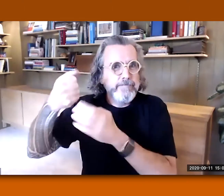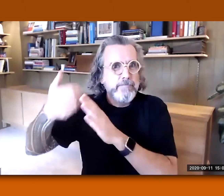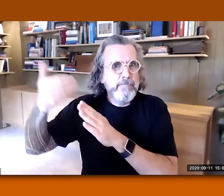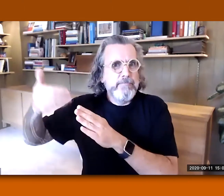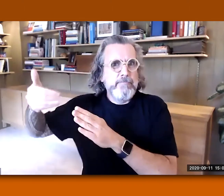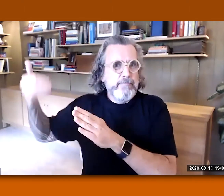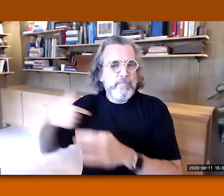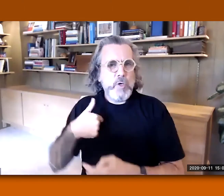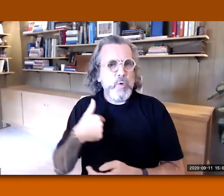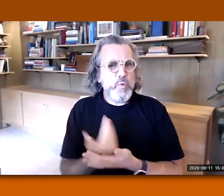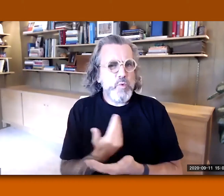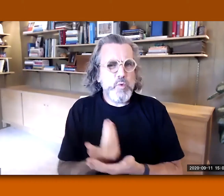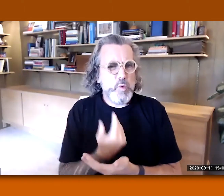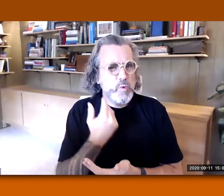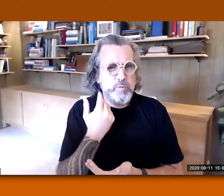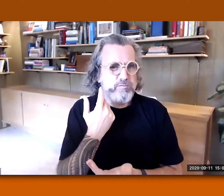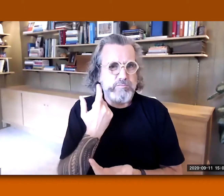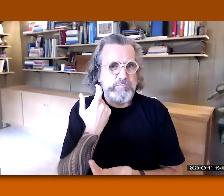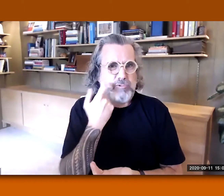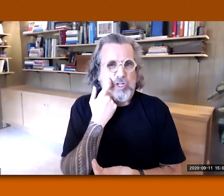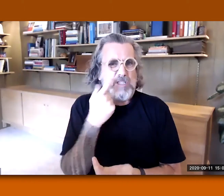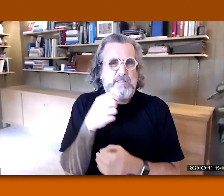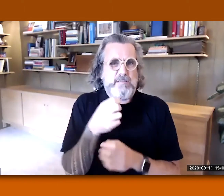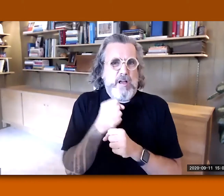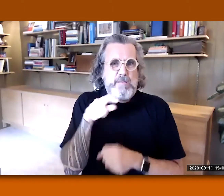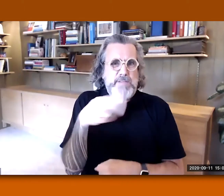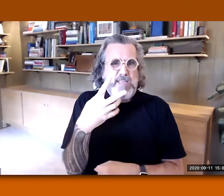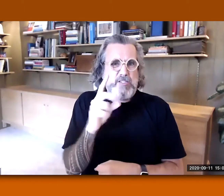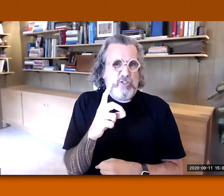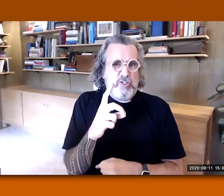and had received multiple research grants previously,